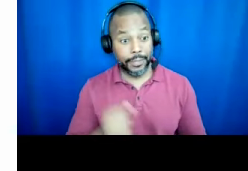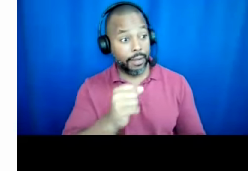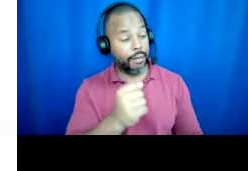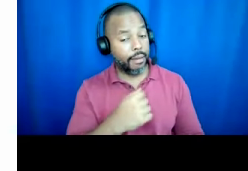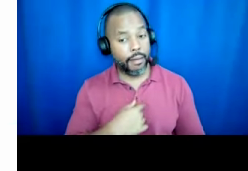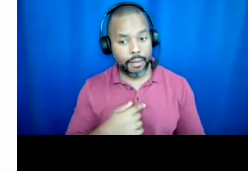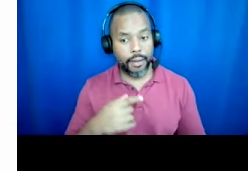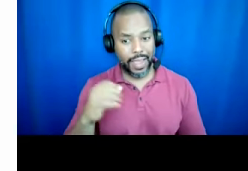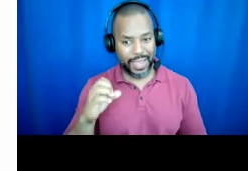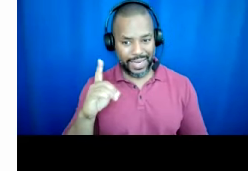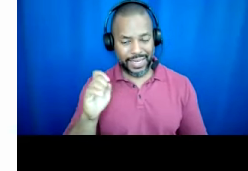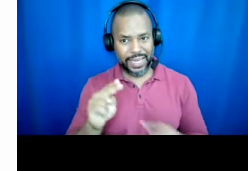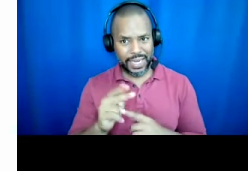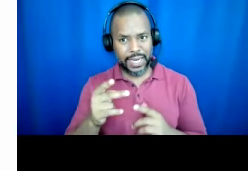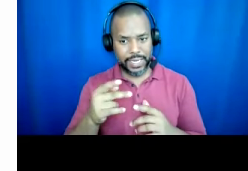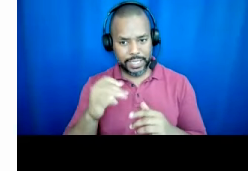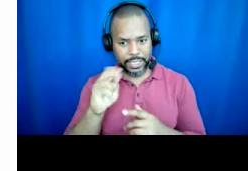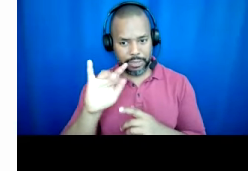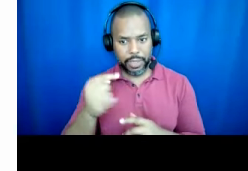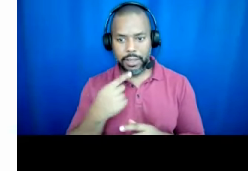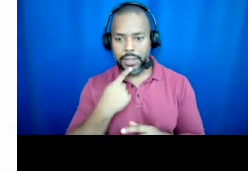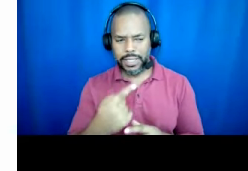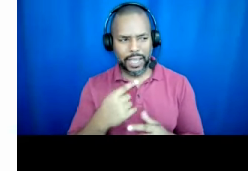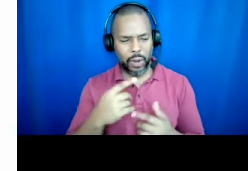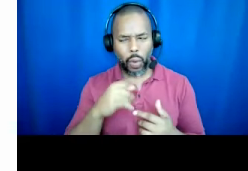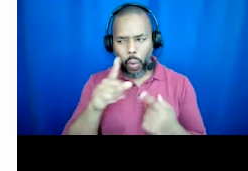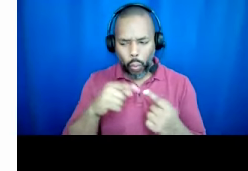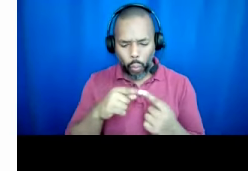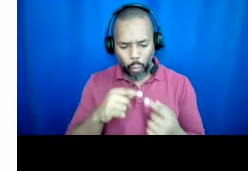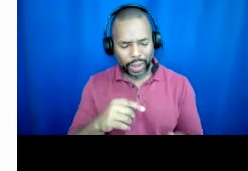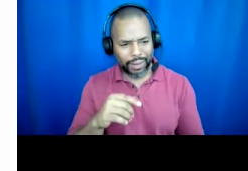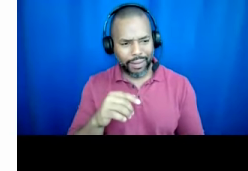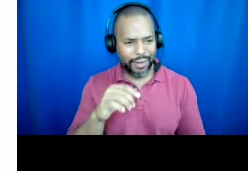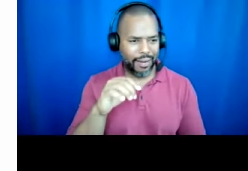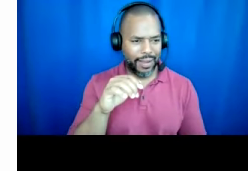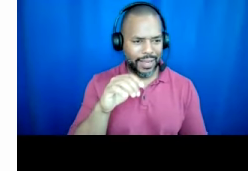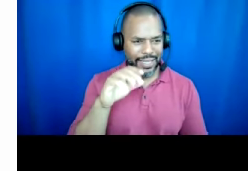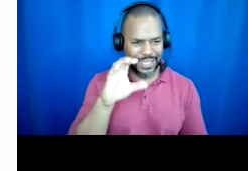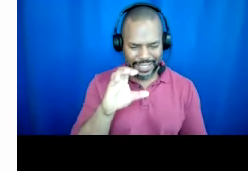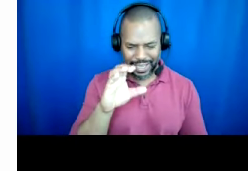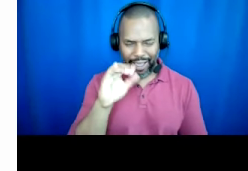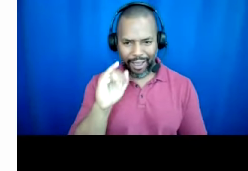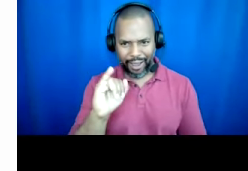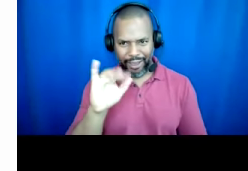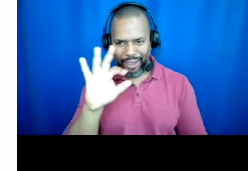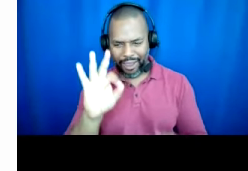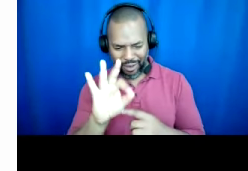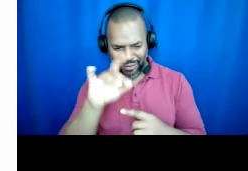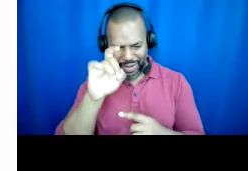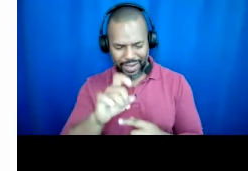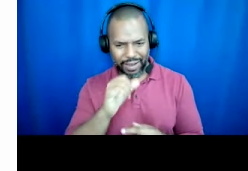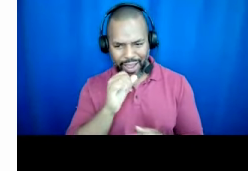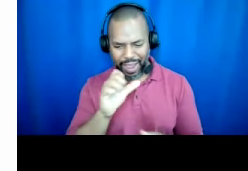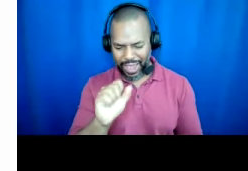explain when a CIF might be needed instead of a FMR. So, I want to maybe look at my colleagues.